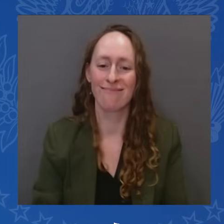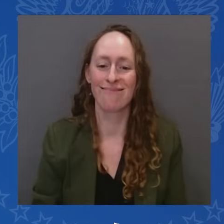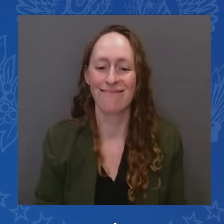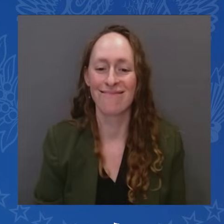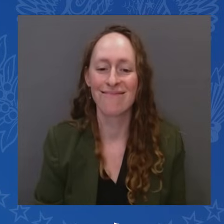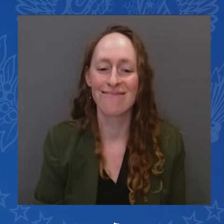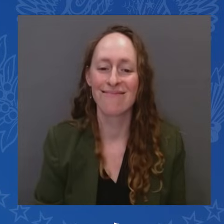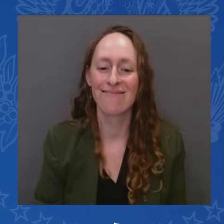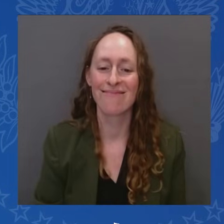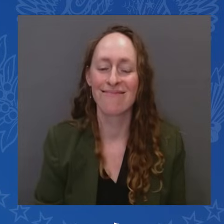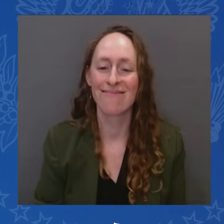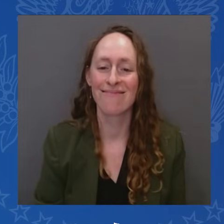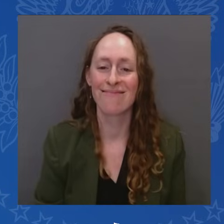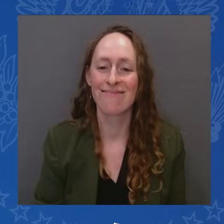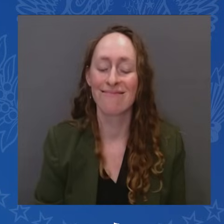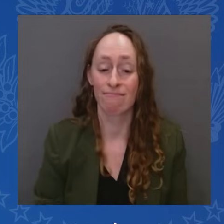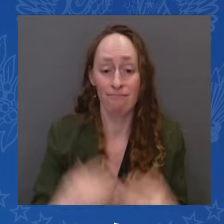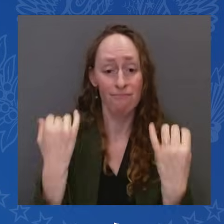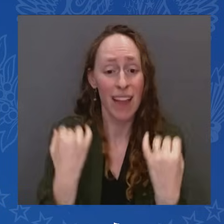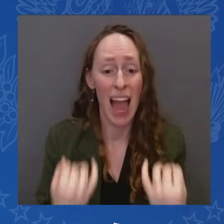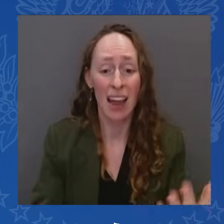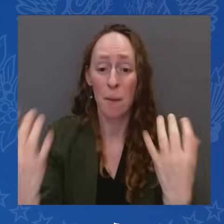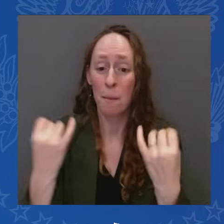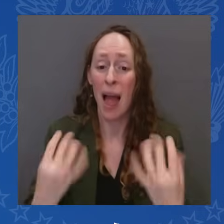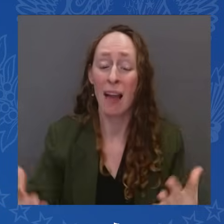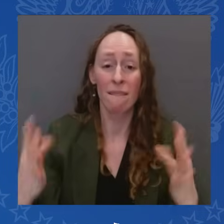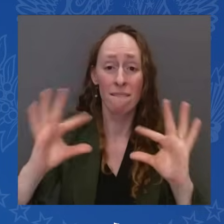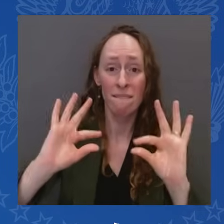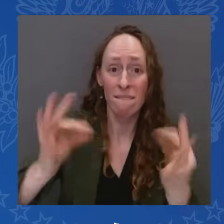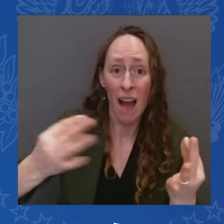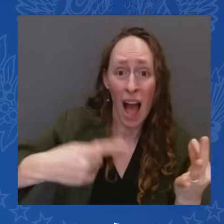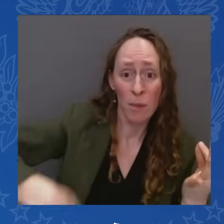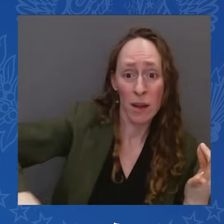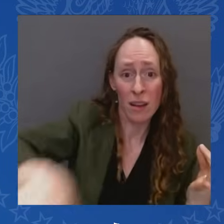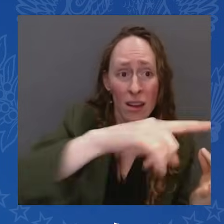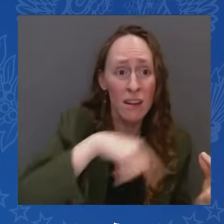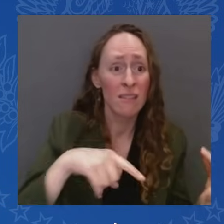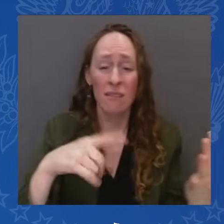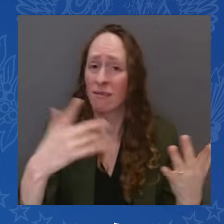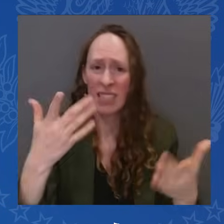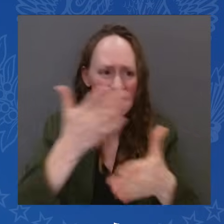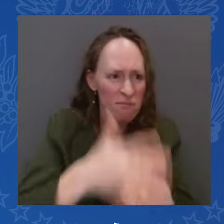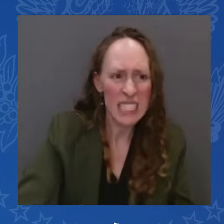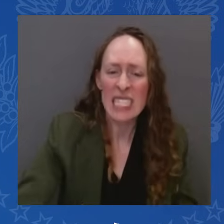Ukraine's greatest wish is to near this war's victorious end.